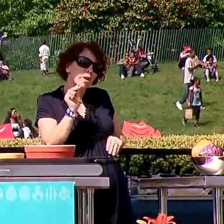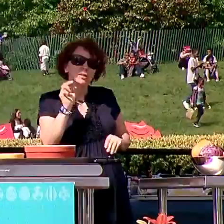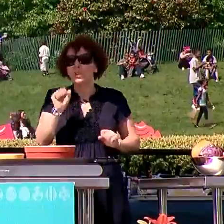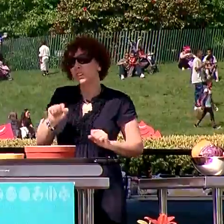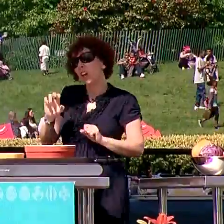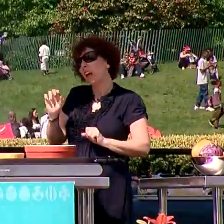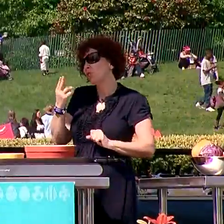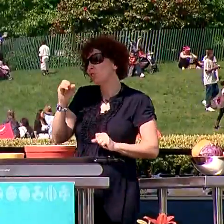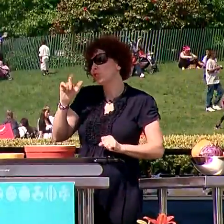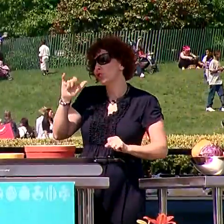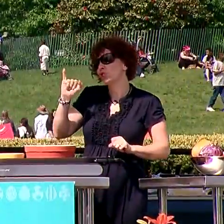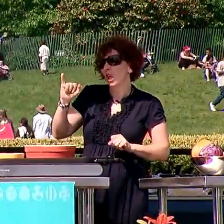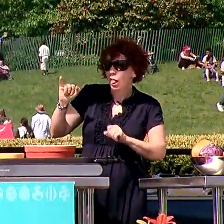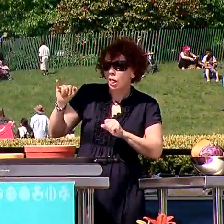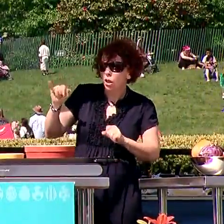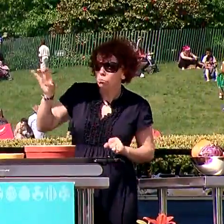you can add garlic if you want.